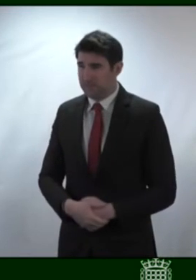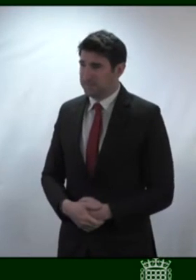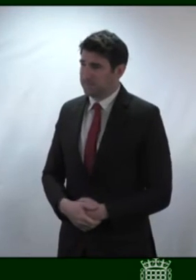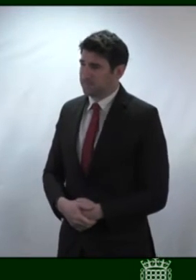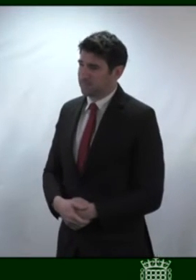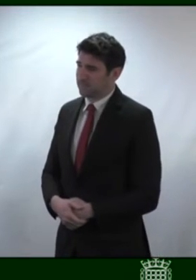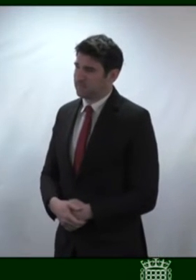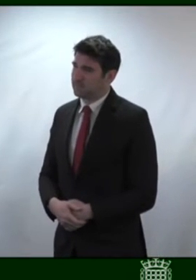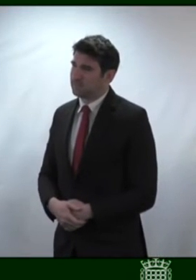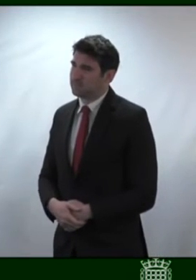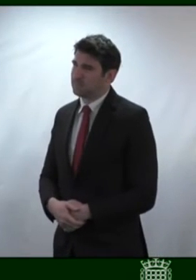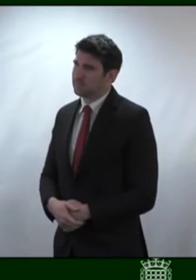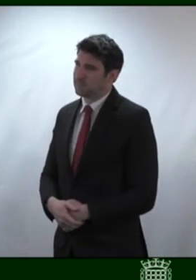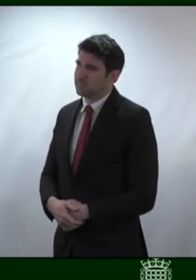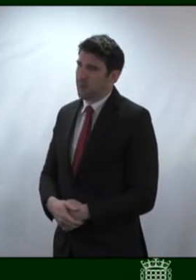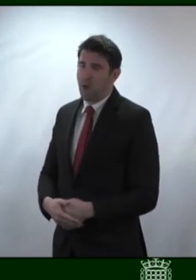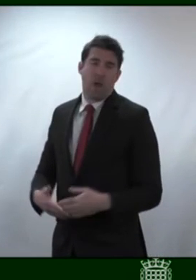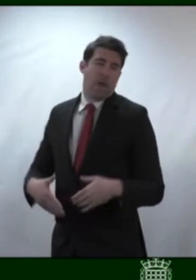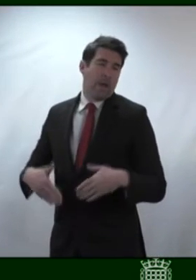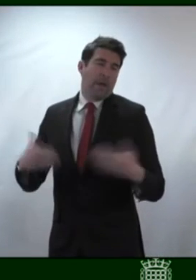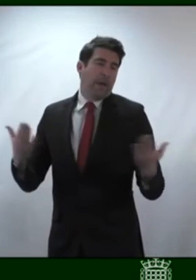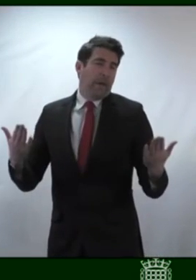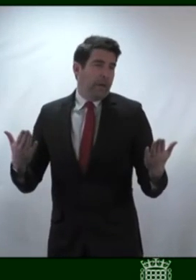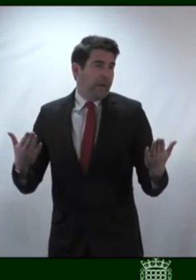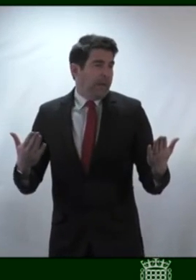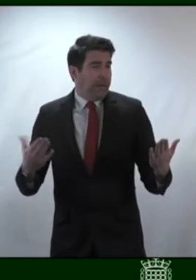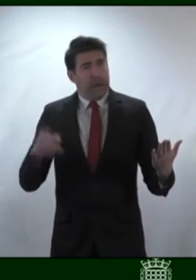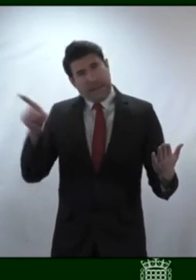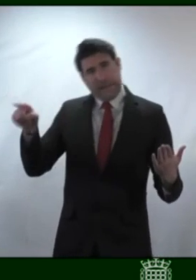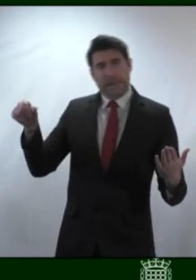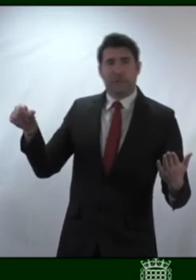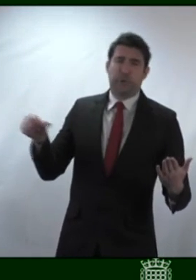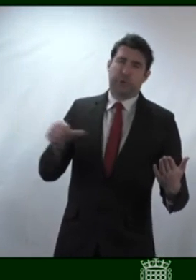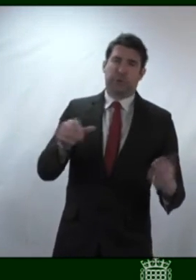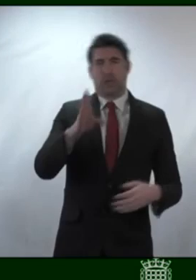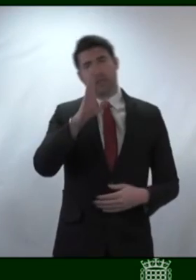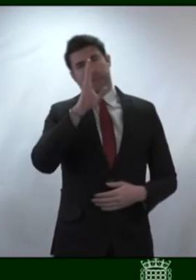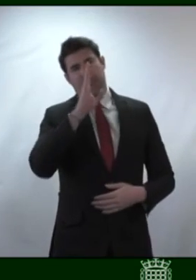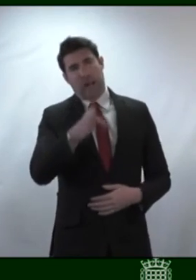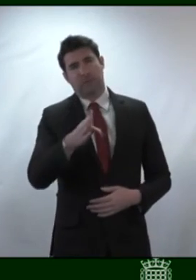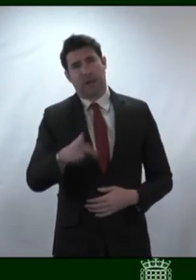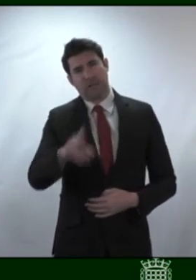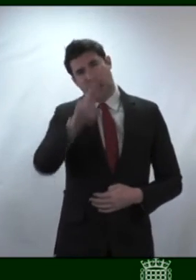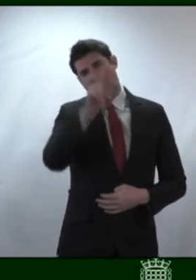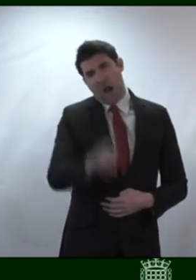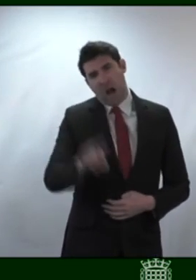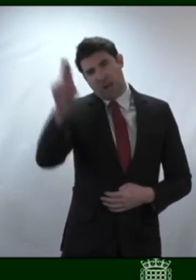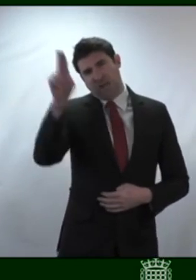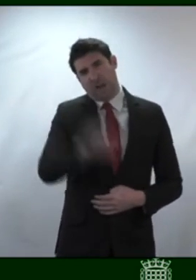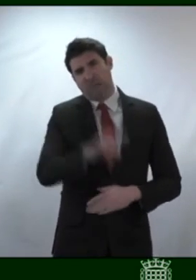wants to do, which is to cancel the plans people have made and cancel Christmas. That is really,